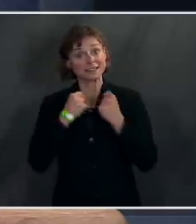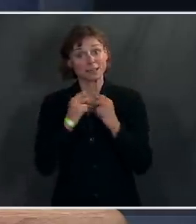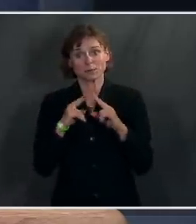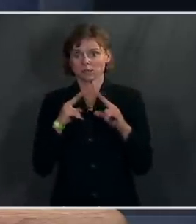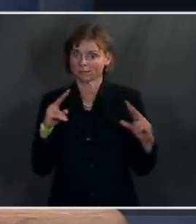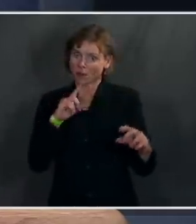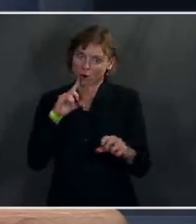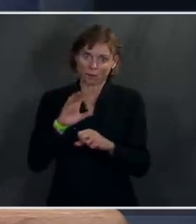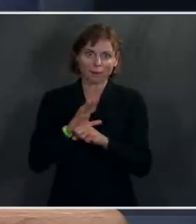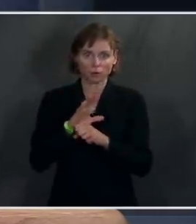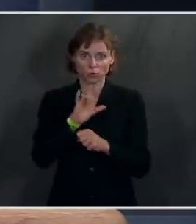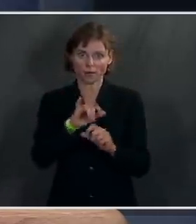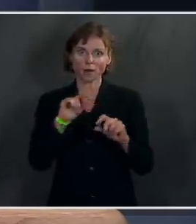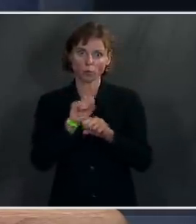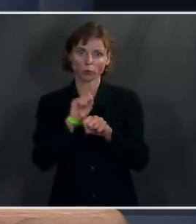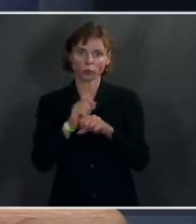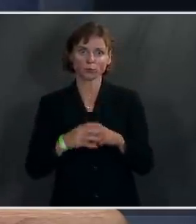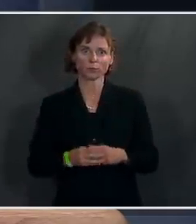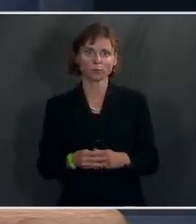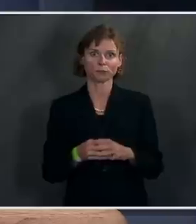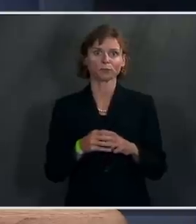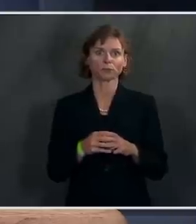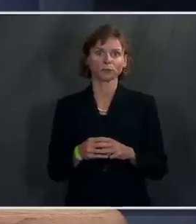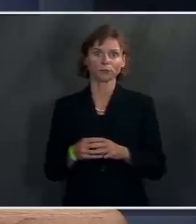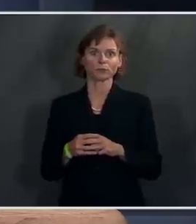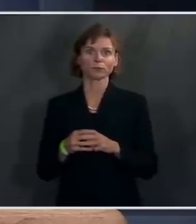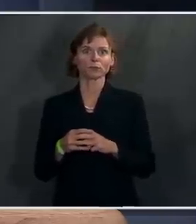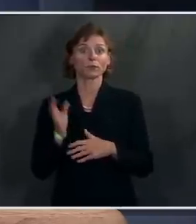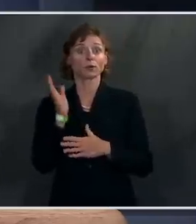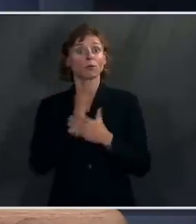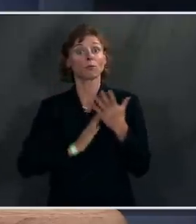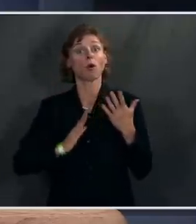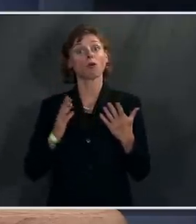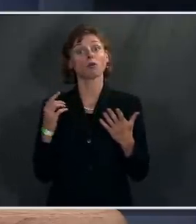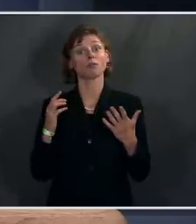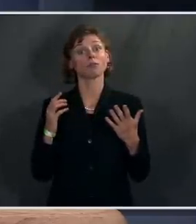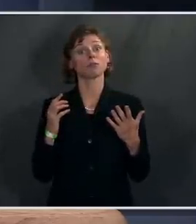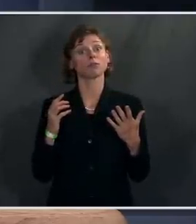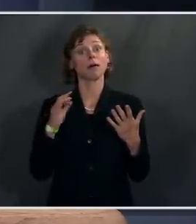And part of what I'm sure will be in the report around 120 days